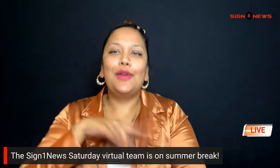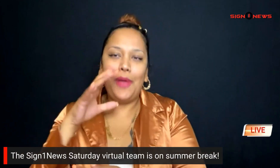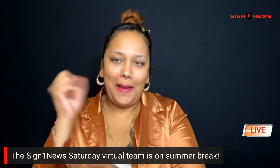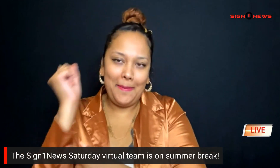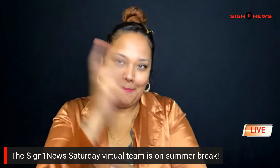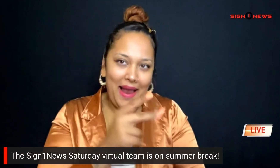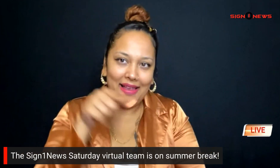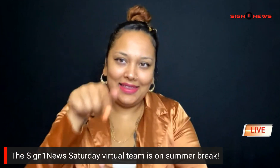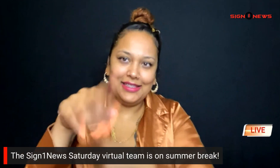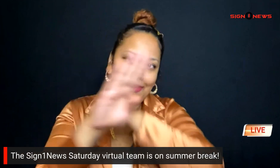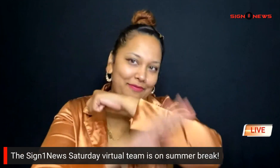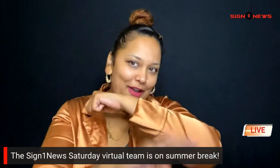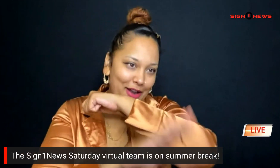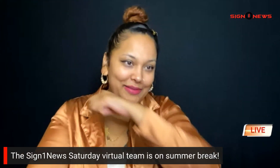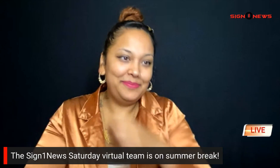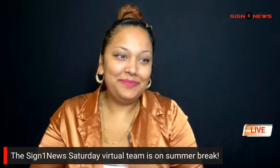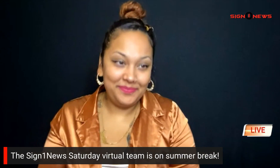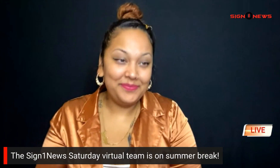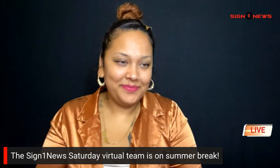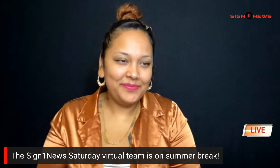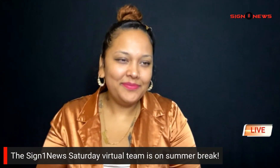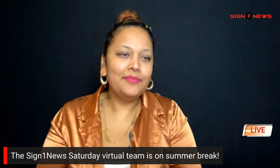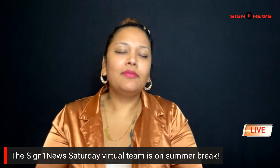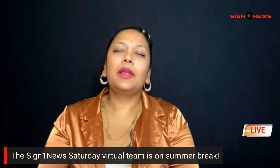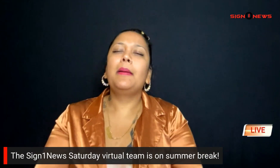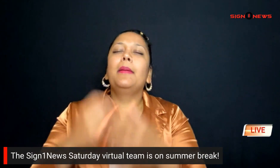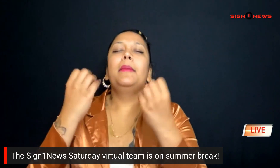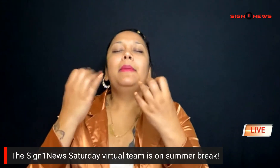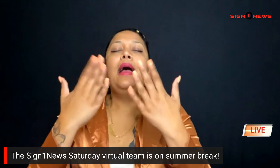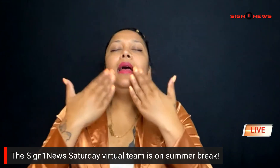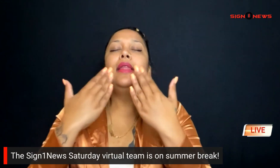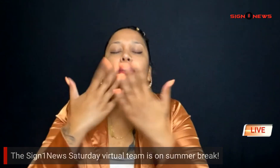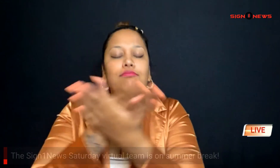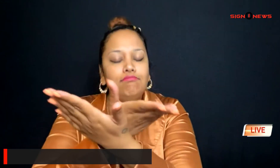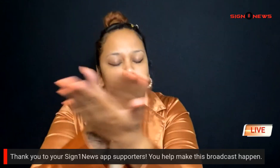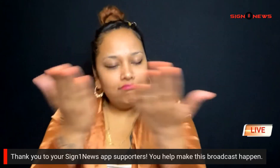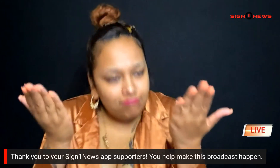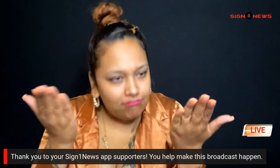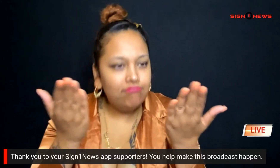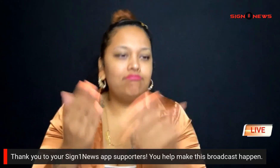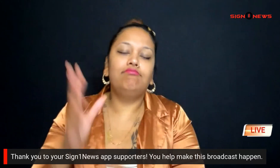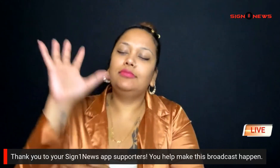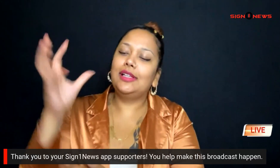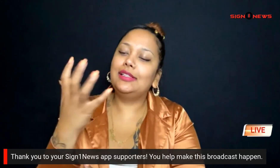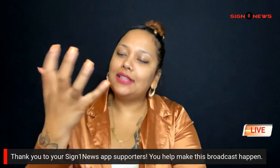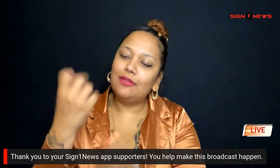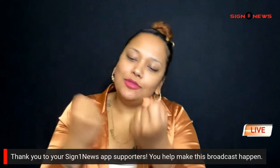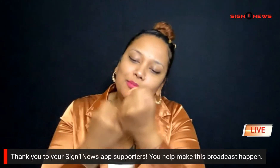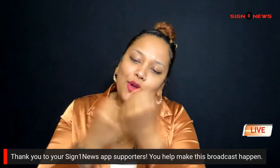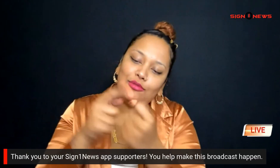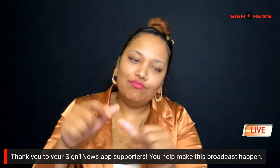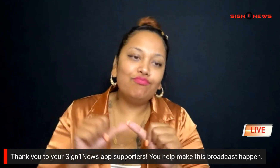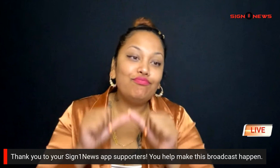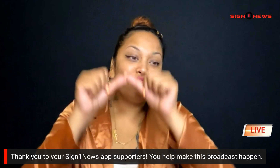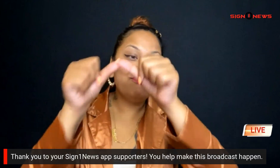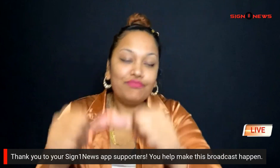again in the fall a big thank you to our Sign1News app supporters you help make this podcast